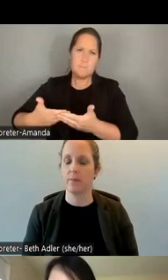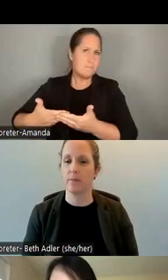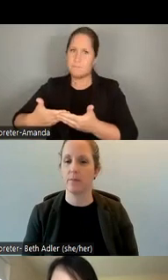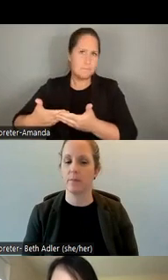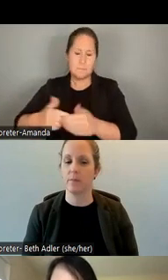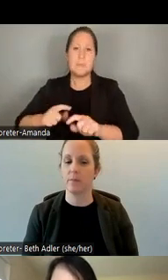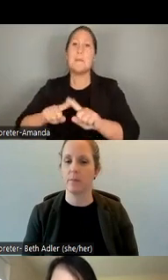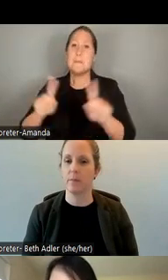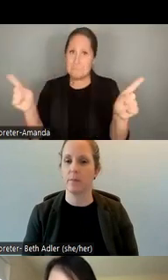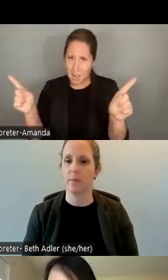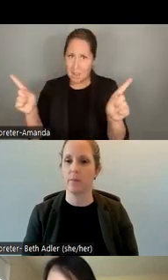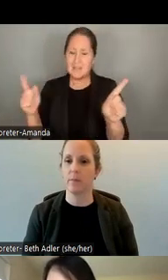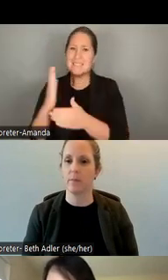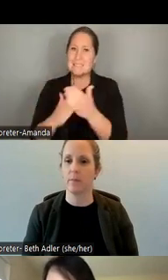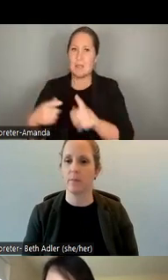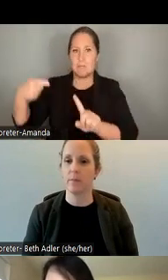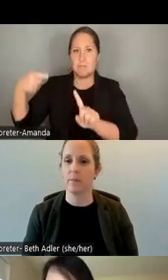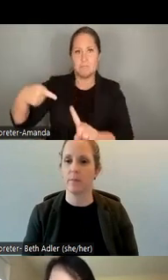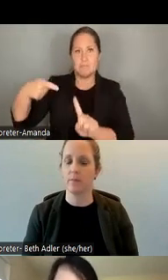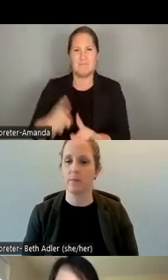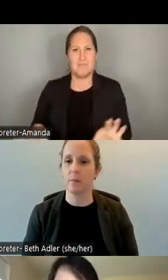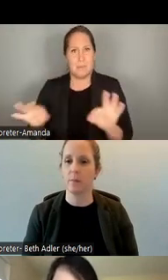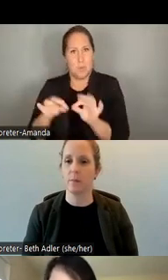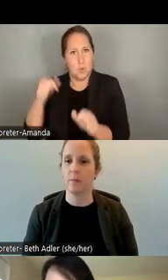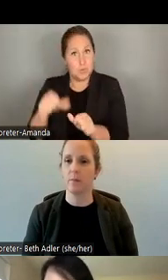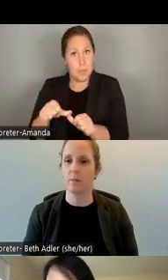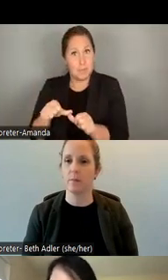there are decision points that you can make based on whether the person is awake or alert